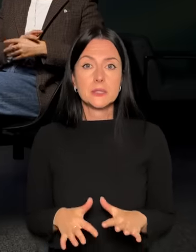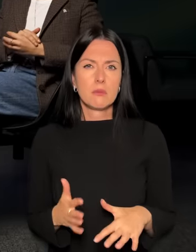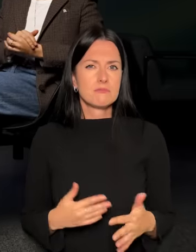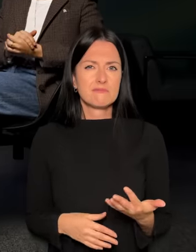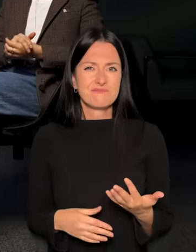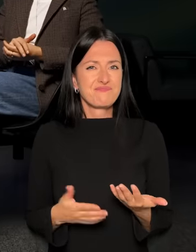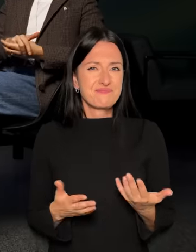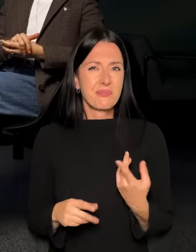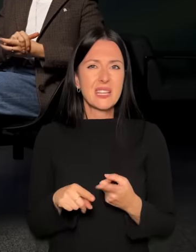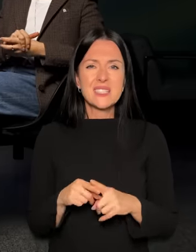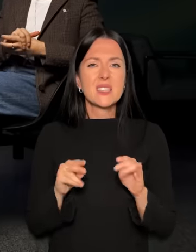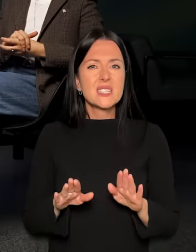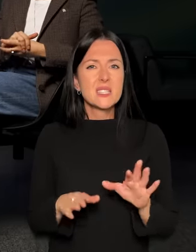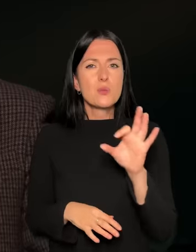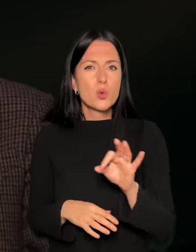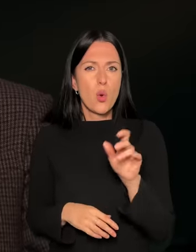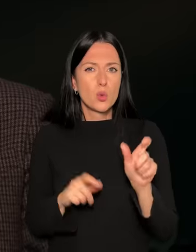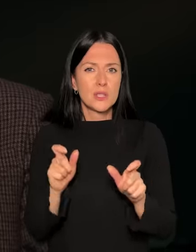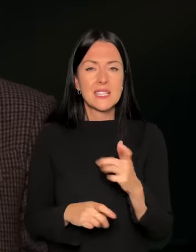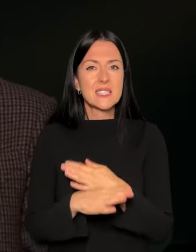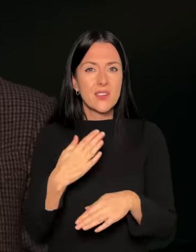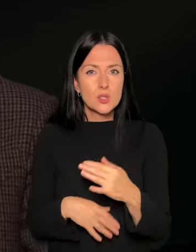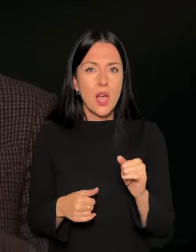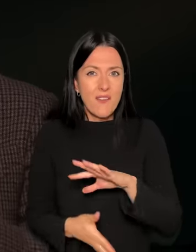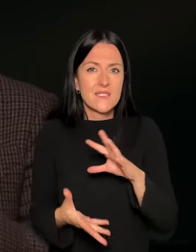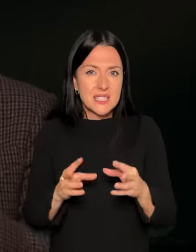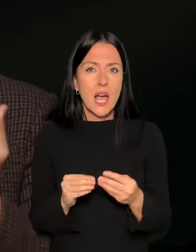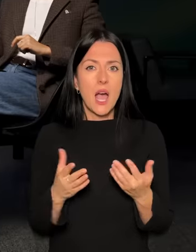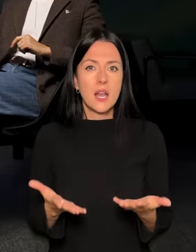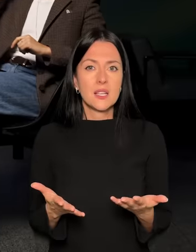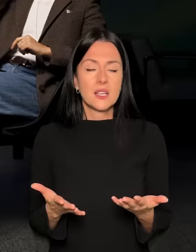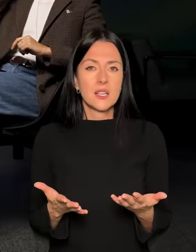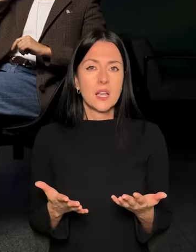Inclusivity is not just about people with disabilities. Yes, it's about everyone, about complexity. No, not about complexity.